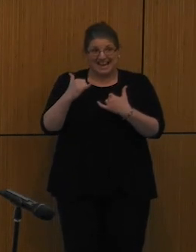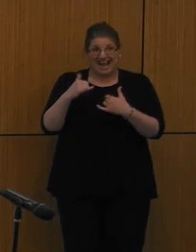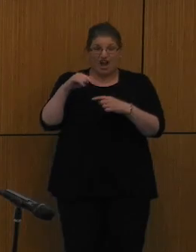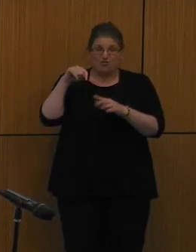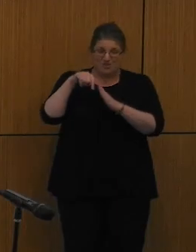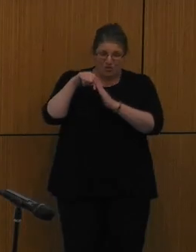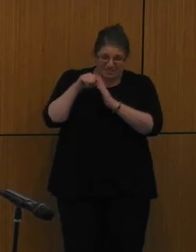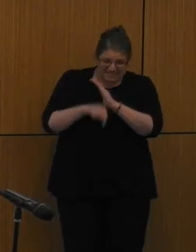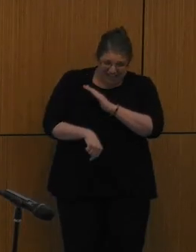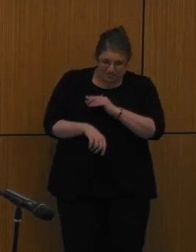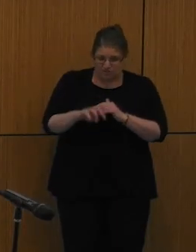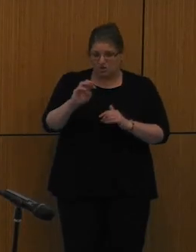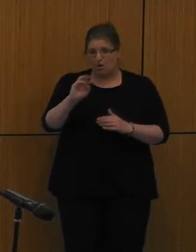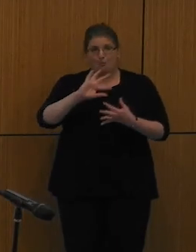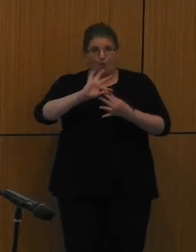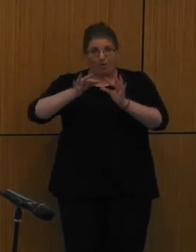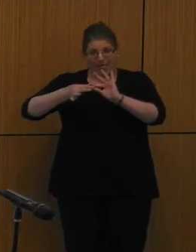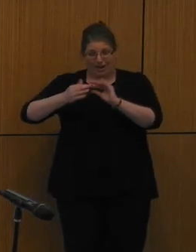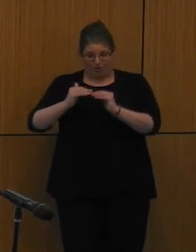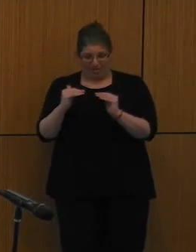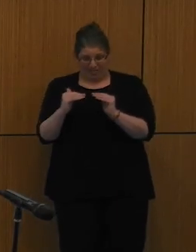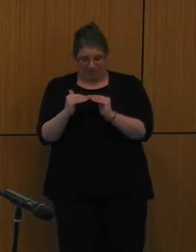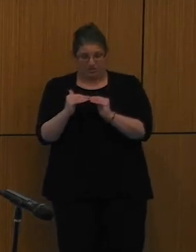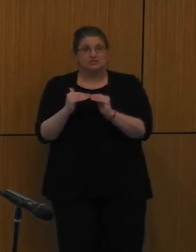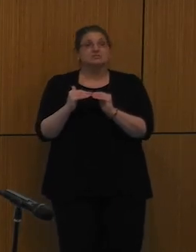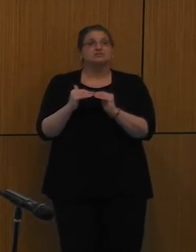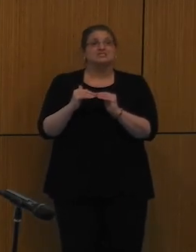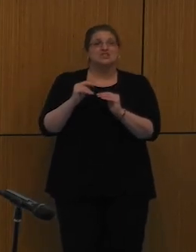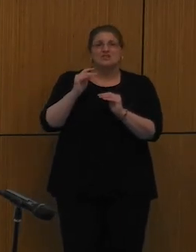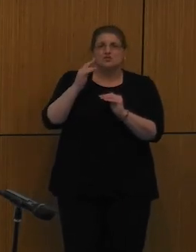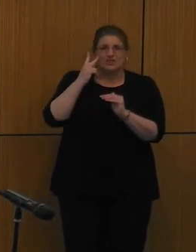that serve as anchoring domains for them. So if you see all those